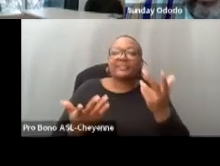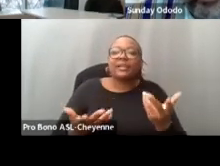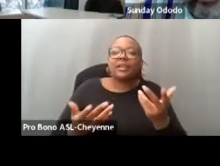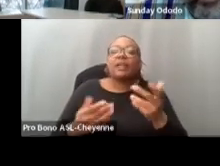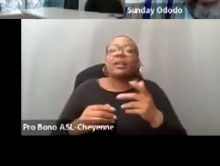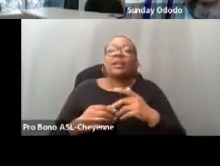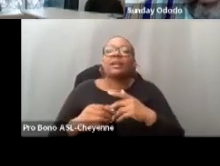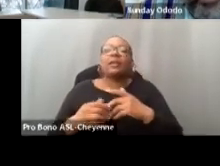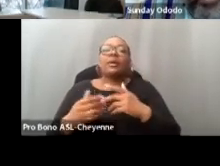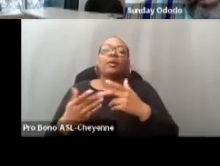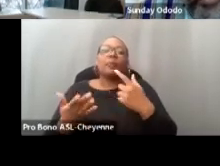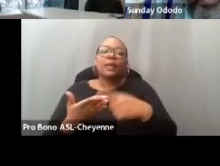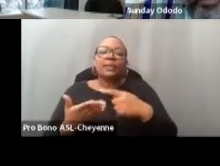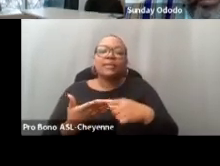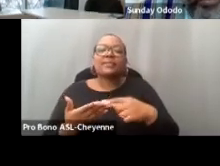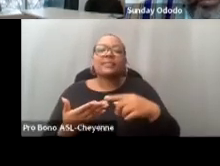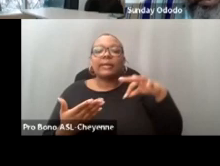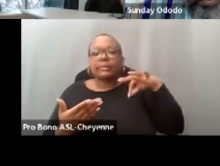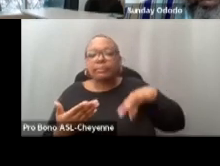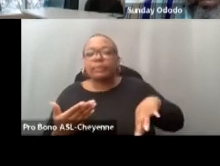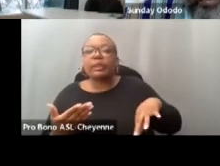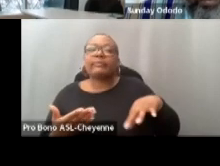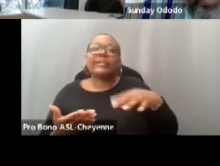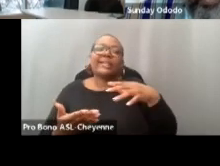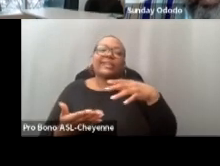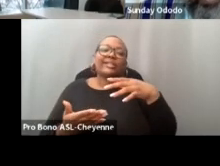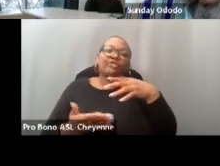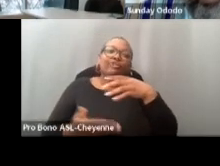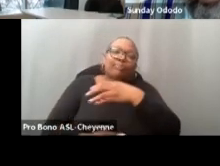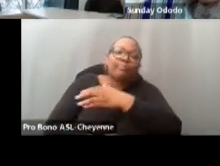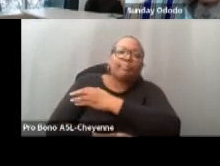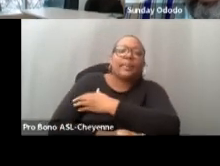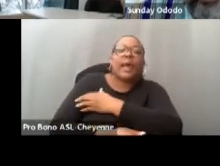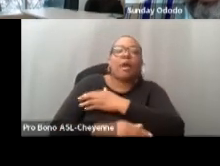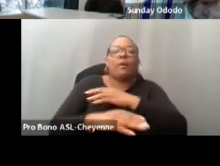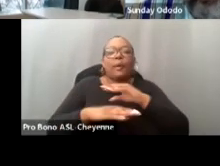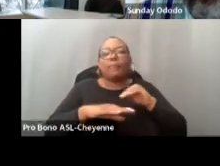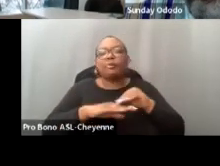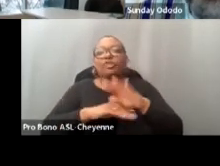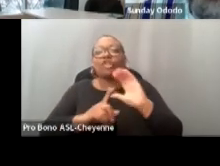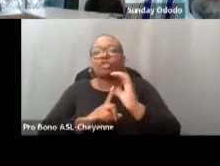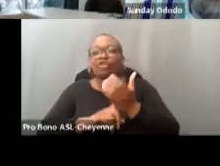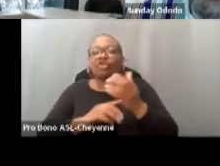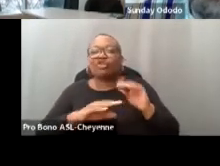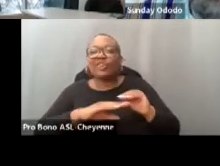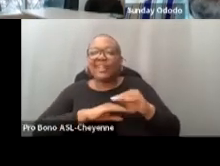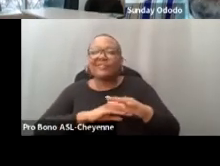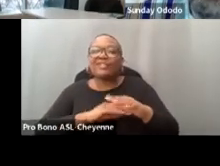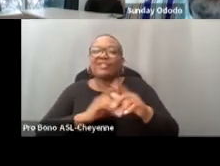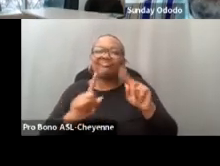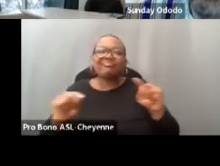about improving tourism, future empowerment, and projecting cultural influence from a nominated perspective